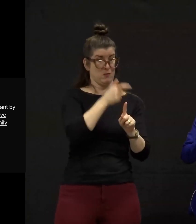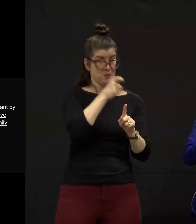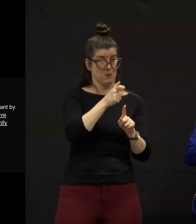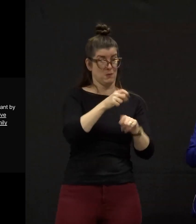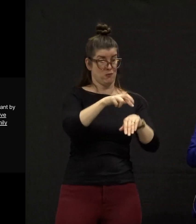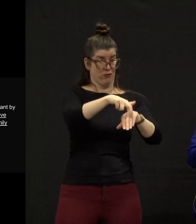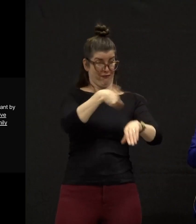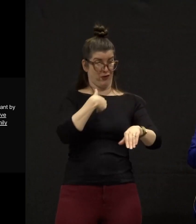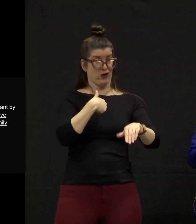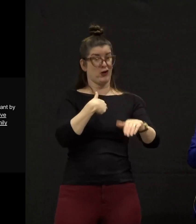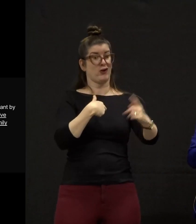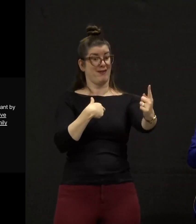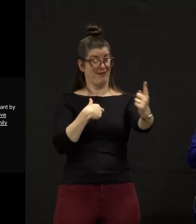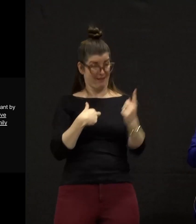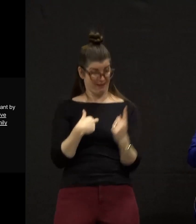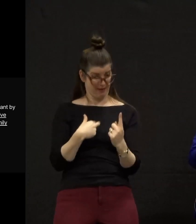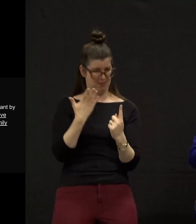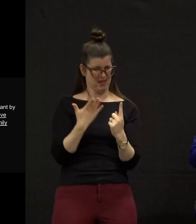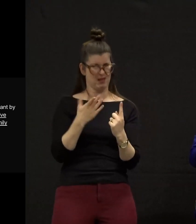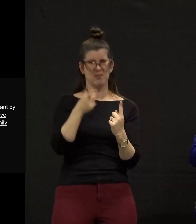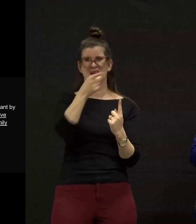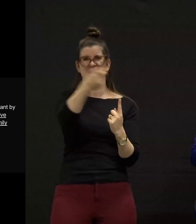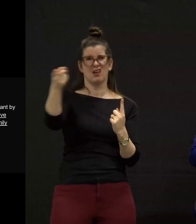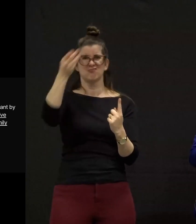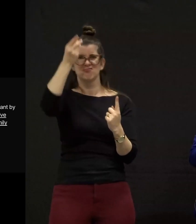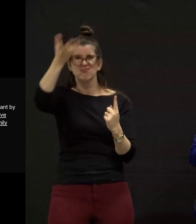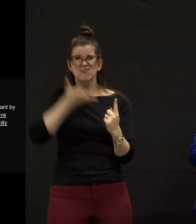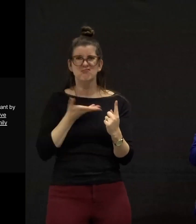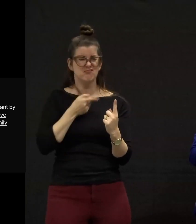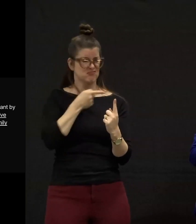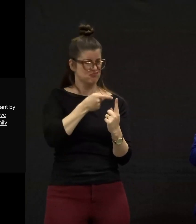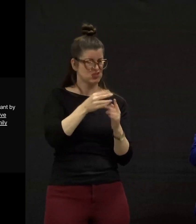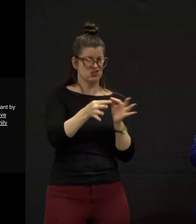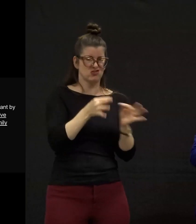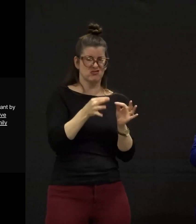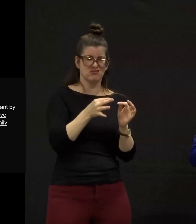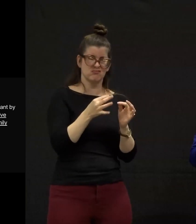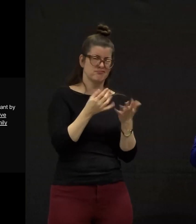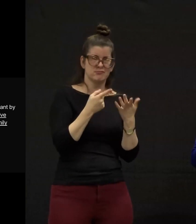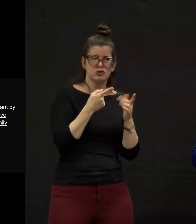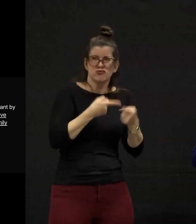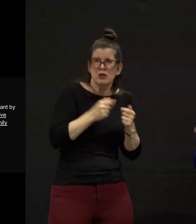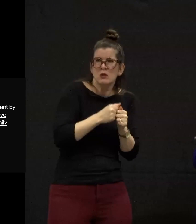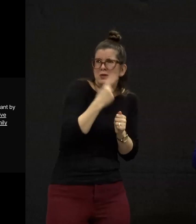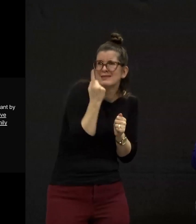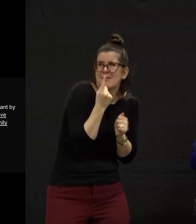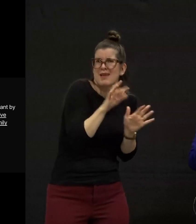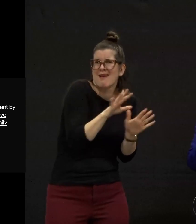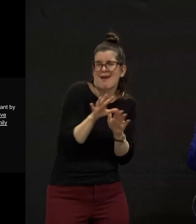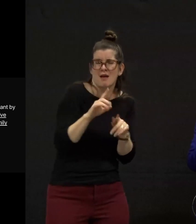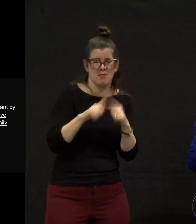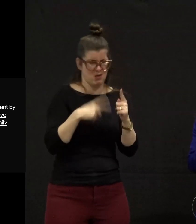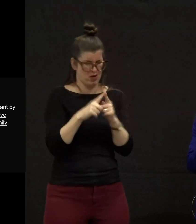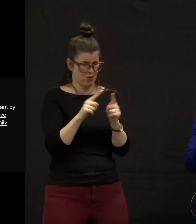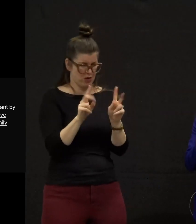might have been described as struggling with something, but in working to assess and understand